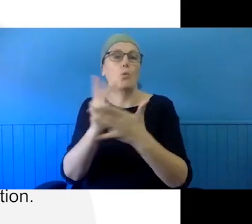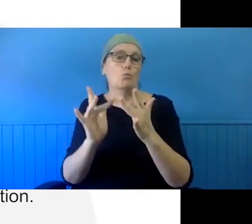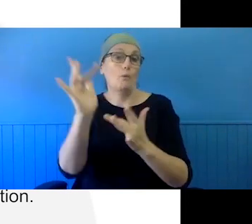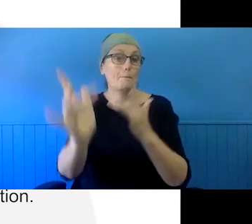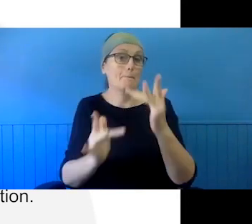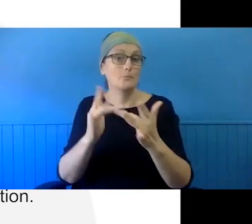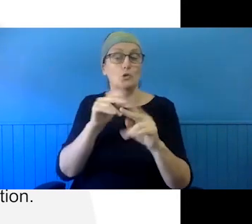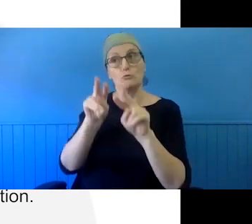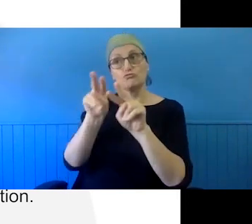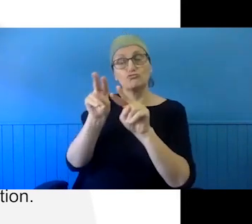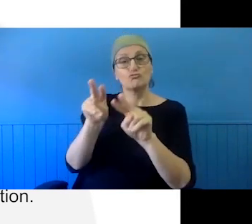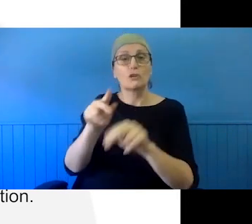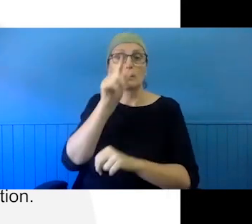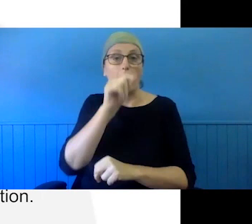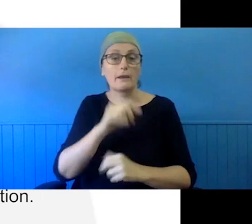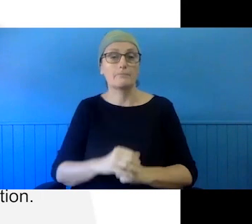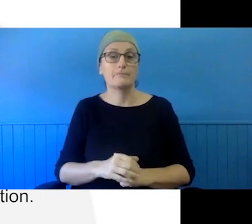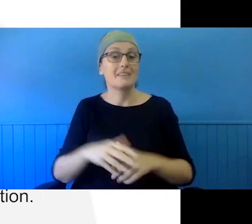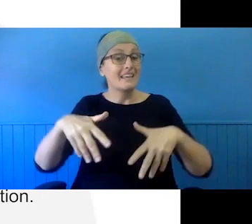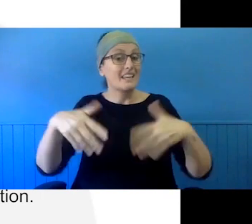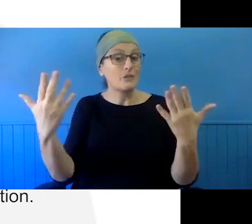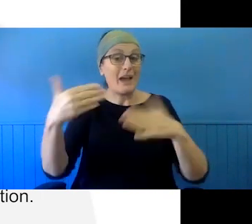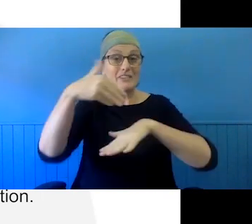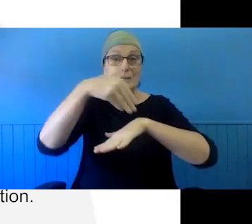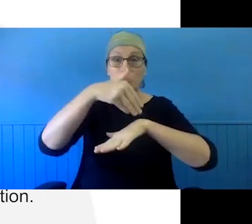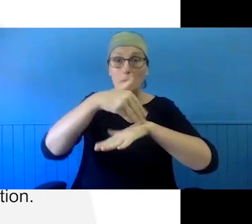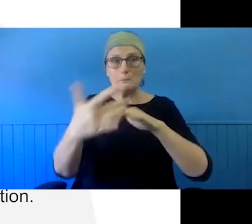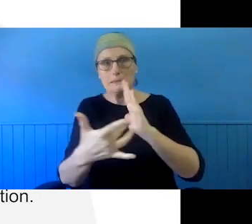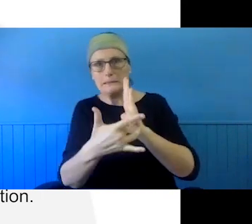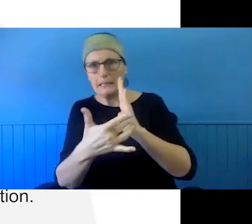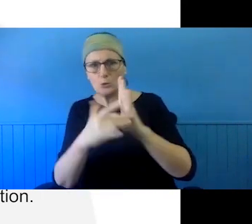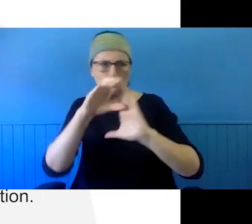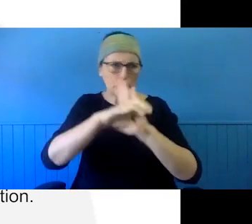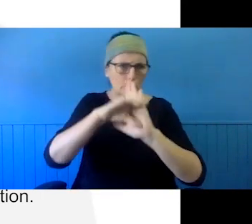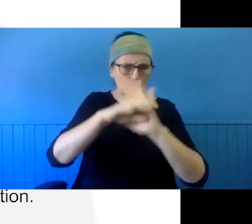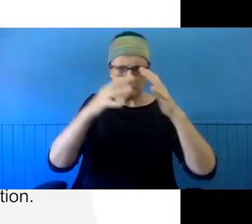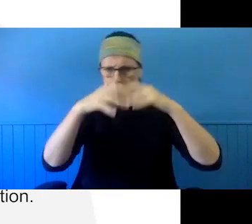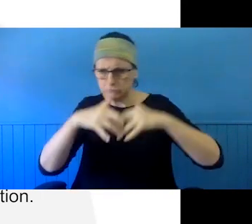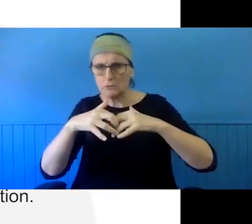If you're having any tech issues throughout this session, you can raise your hand at the bottom of the screen, and Francis from our team